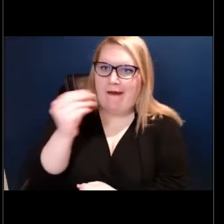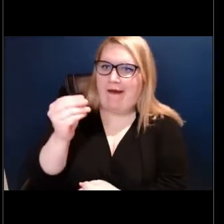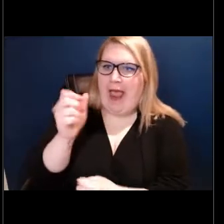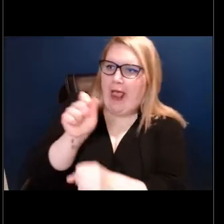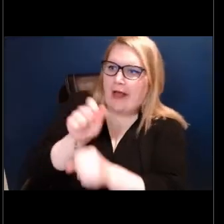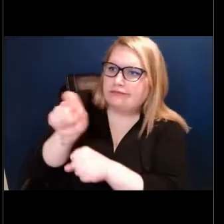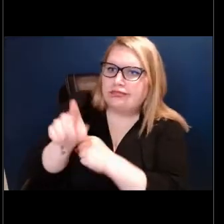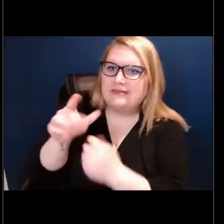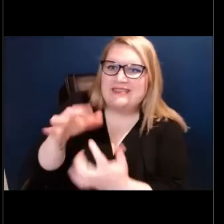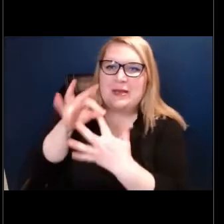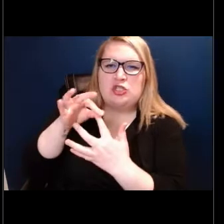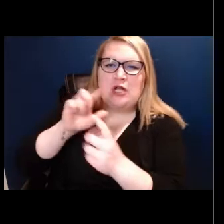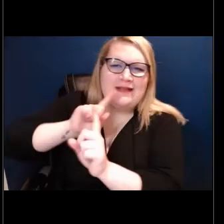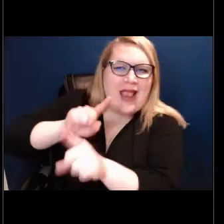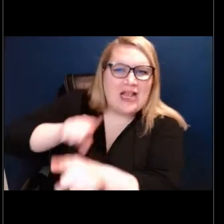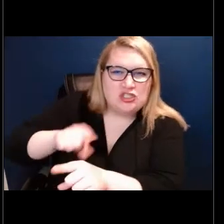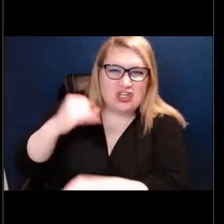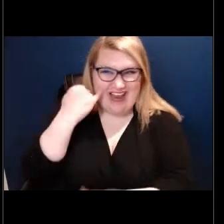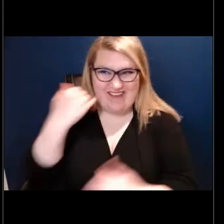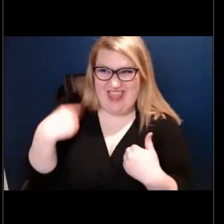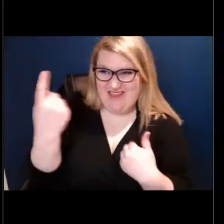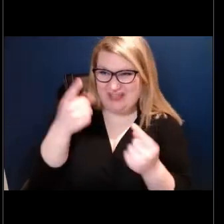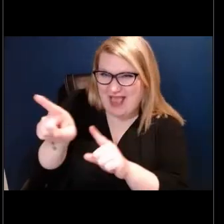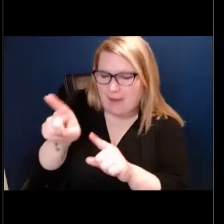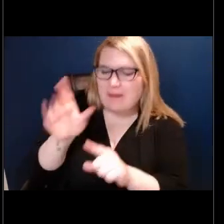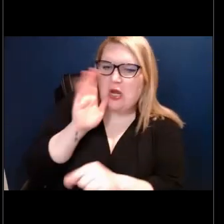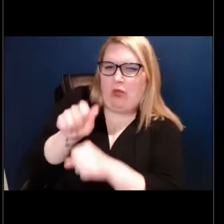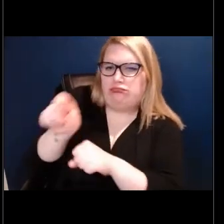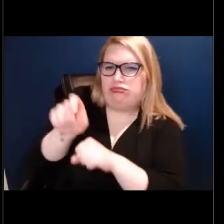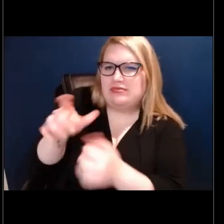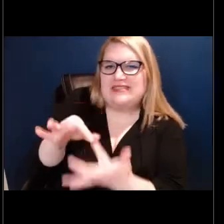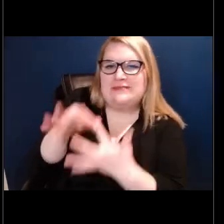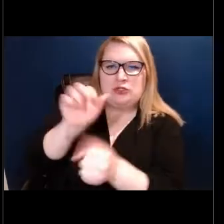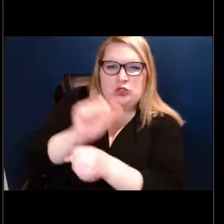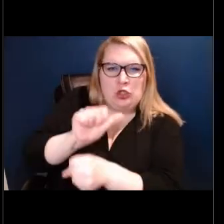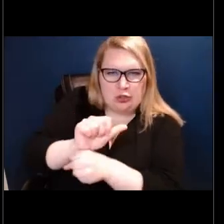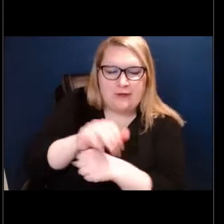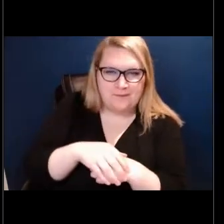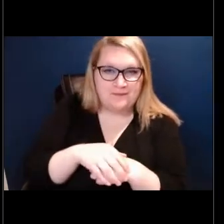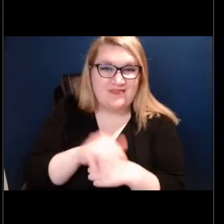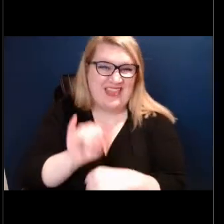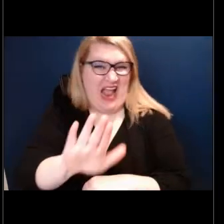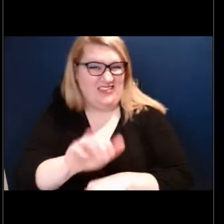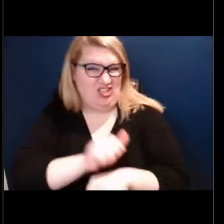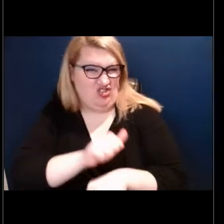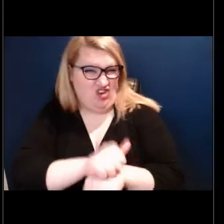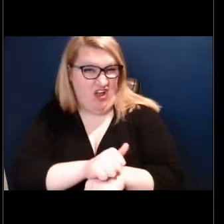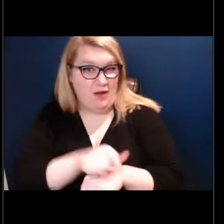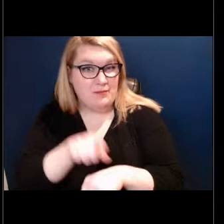if there's a special activity going on. So that's his normal day job and what he's doing, he's actually working 12 hours a day.